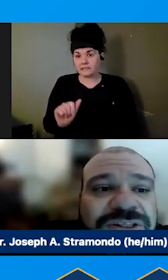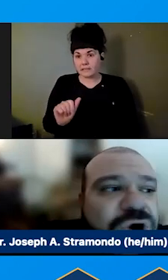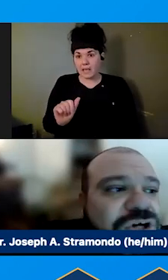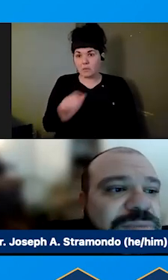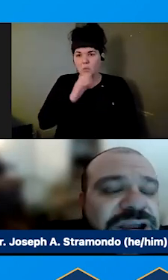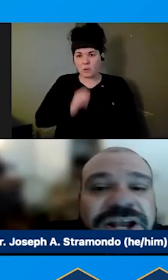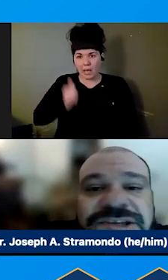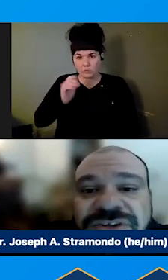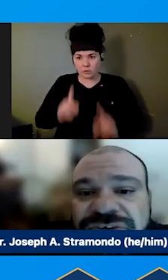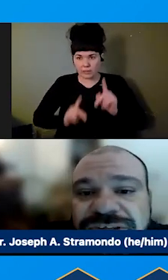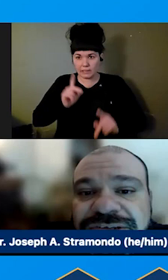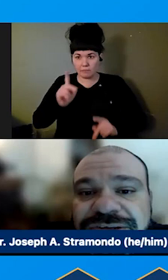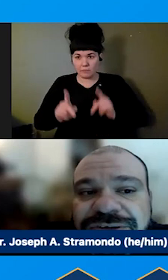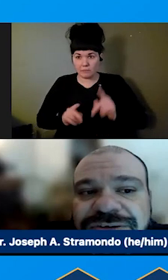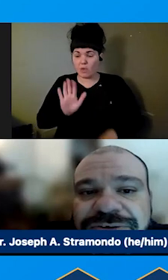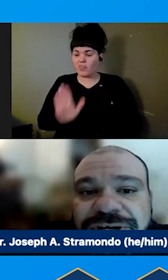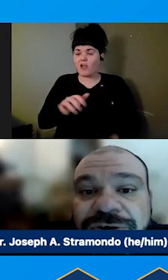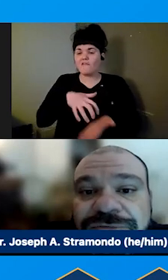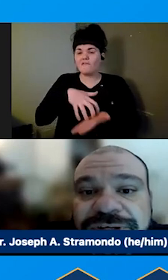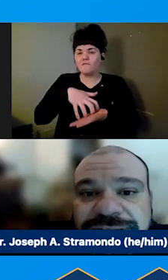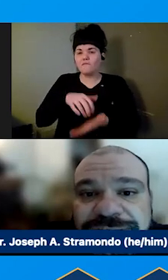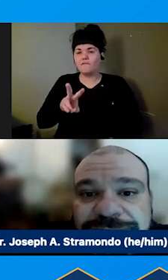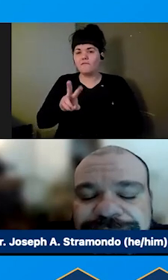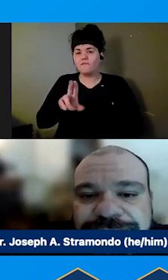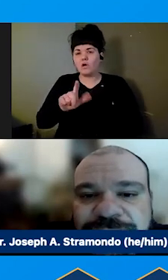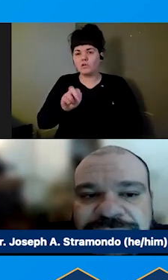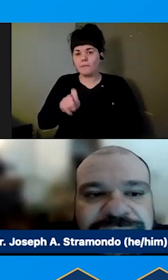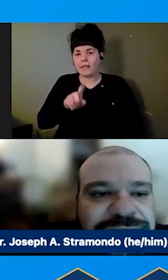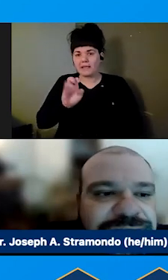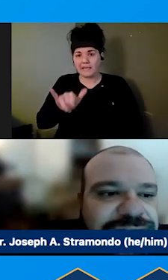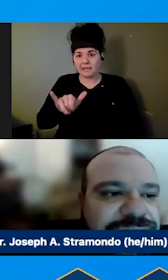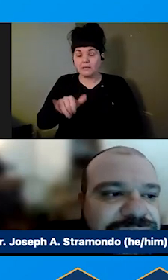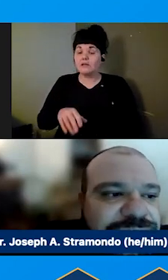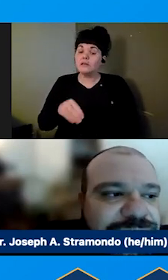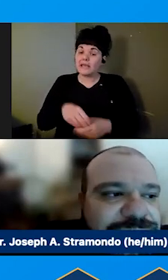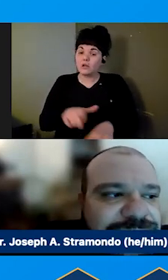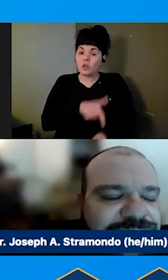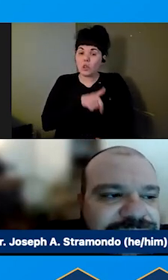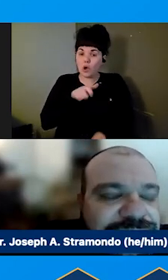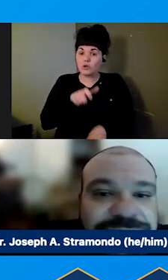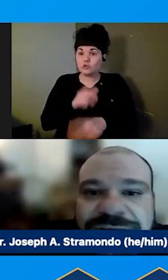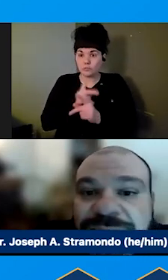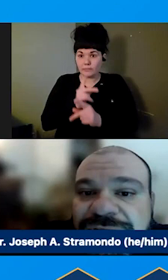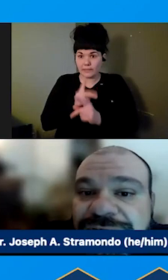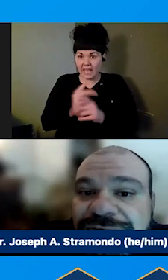in long term care institutions during COVID-19. Okay. So it seems like a million years ago